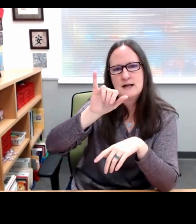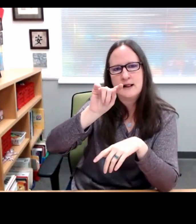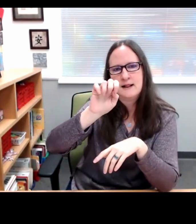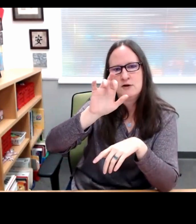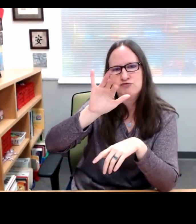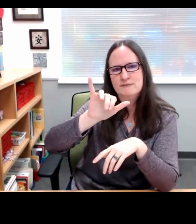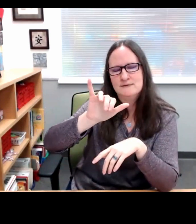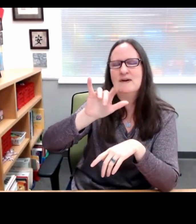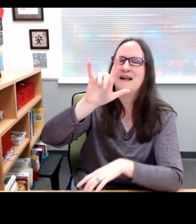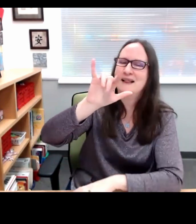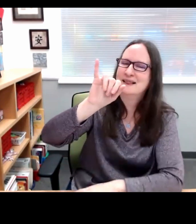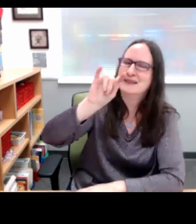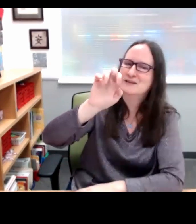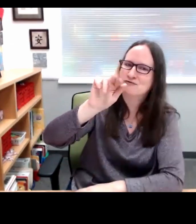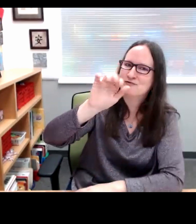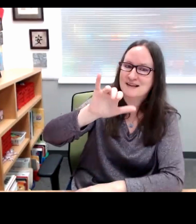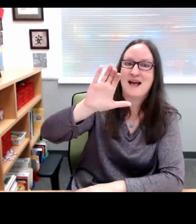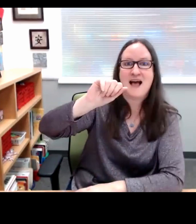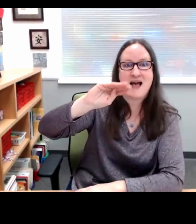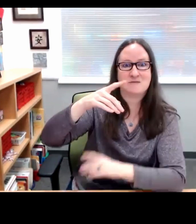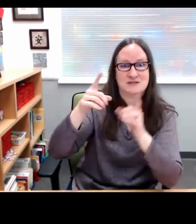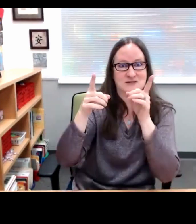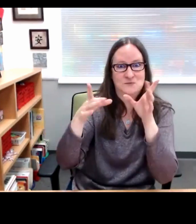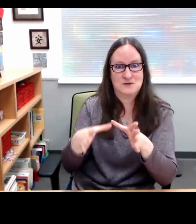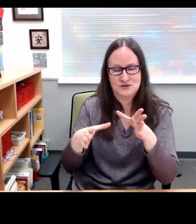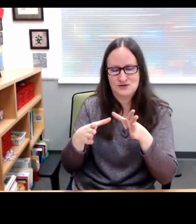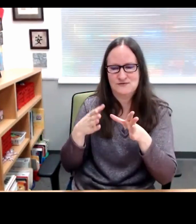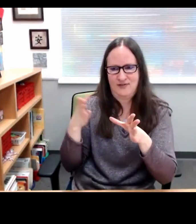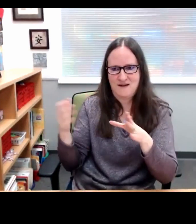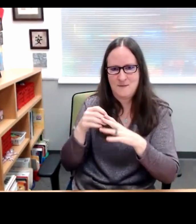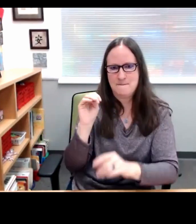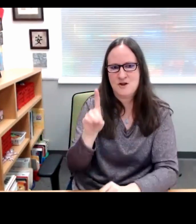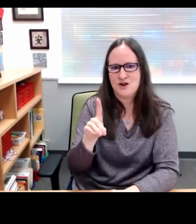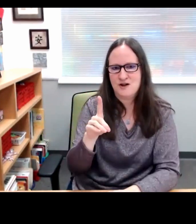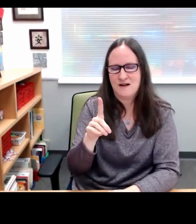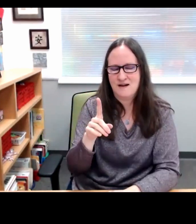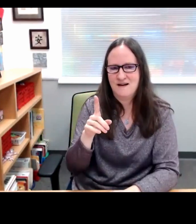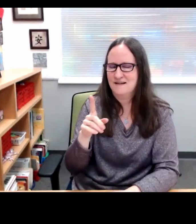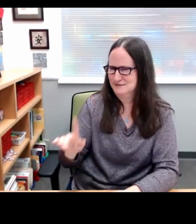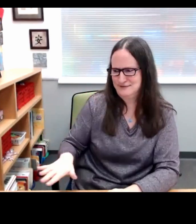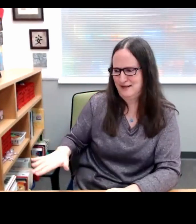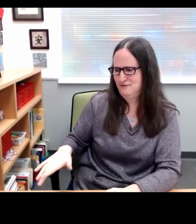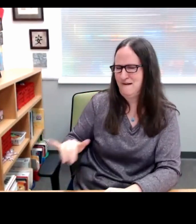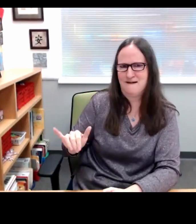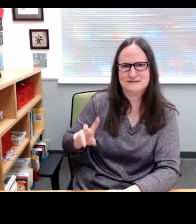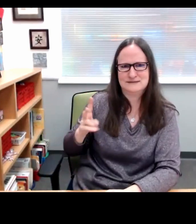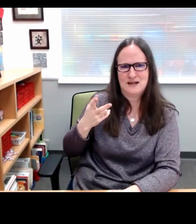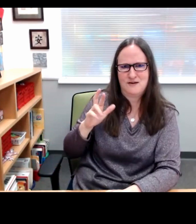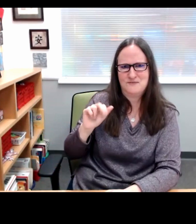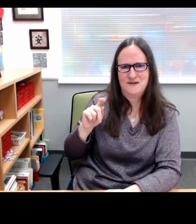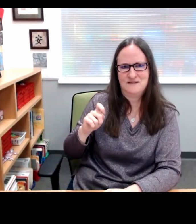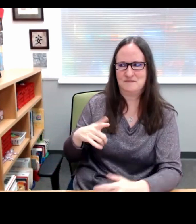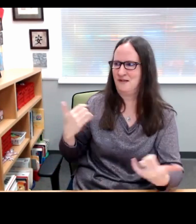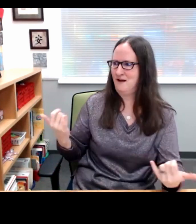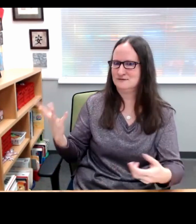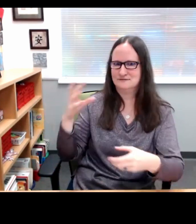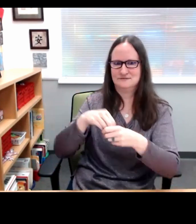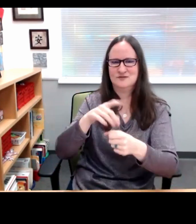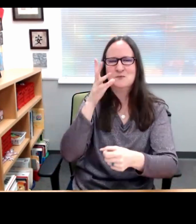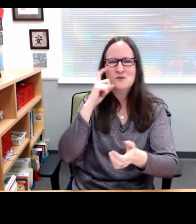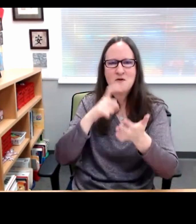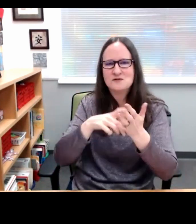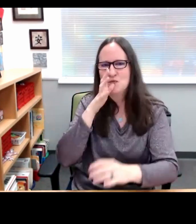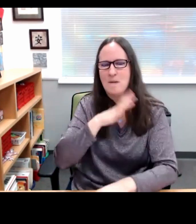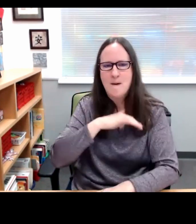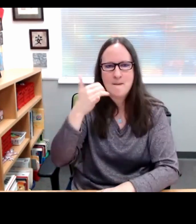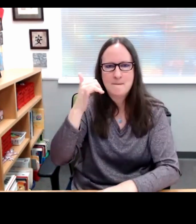I did work in Maryland as the Literacy Director in Maryland. And they were a little bitty kids